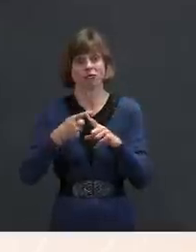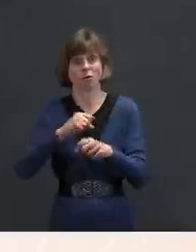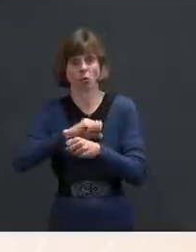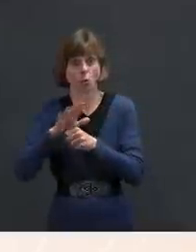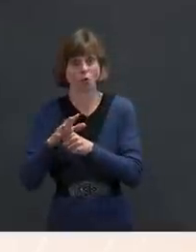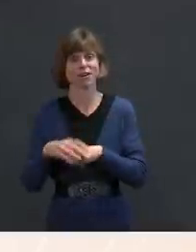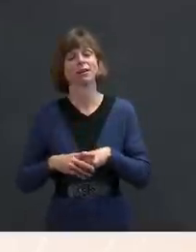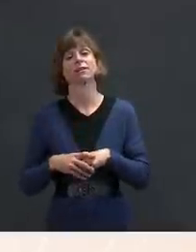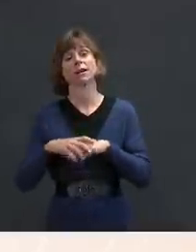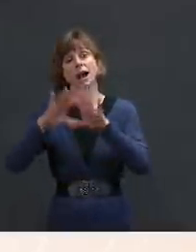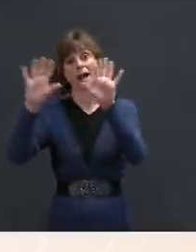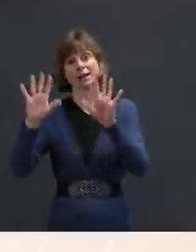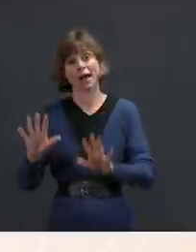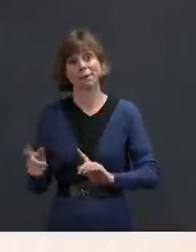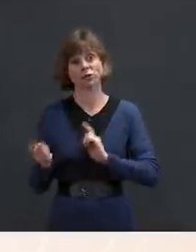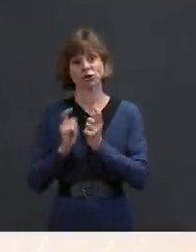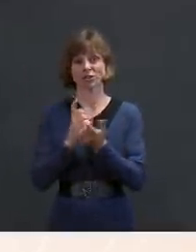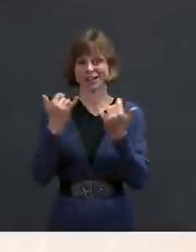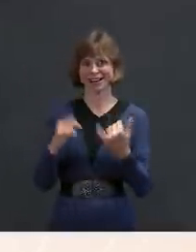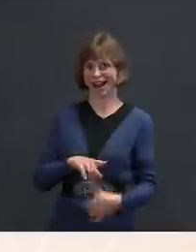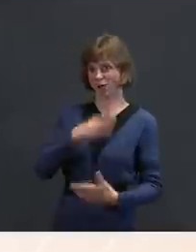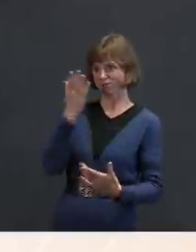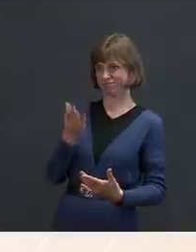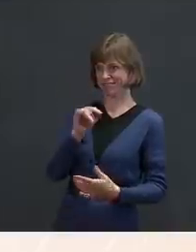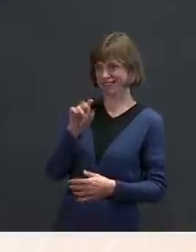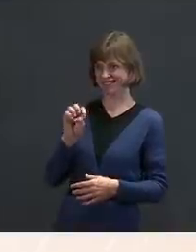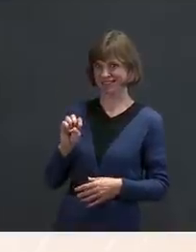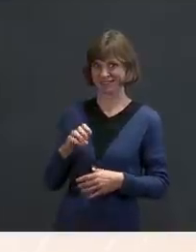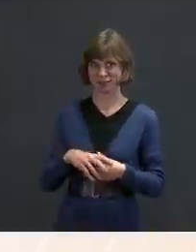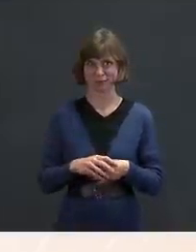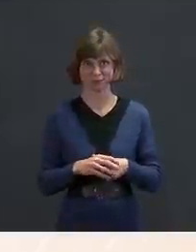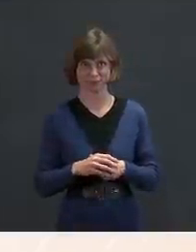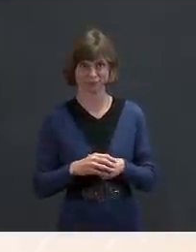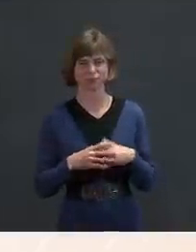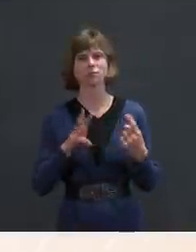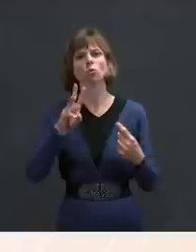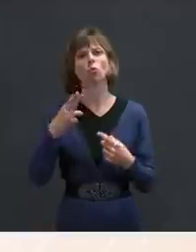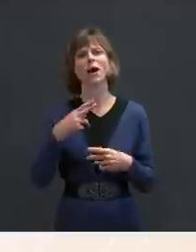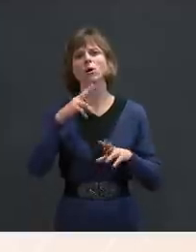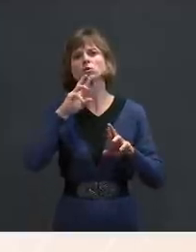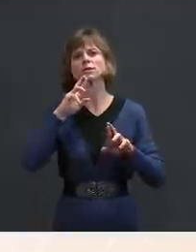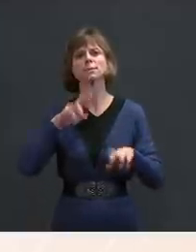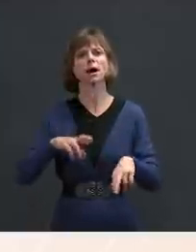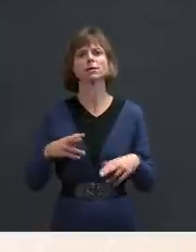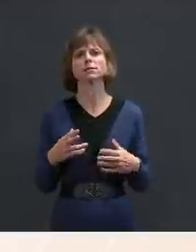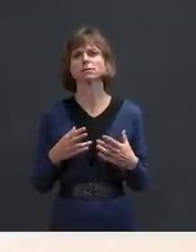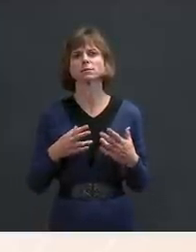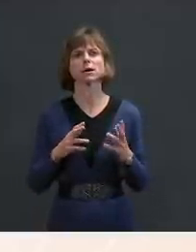With that, Zeke, kick it off. The Press: Thank you, Jen. What's the White House's response to Iran's refusal